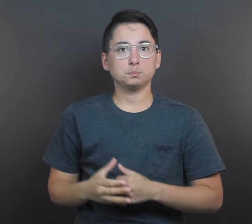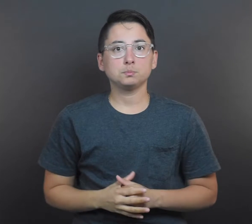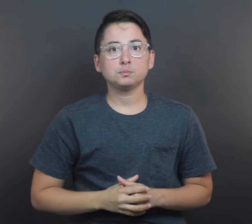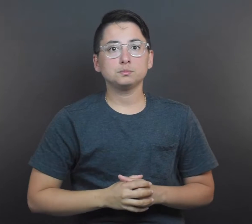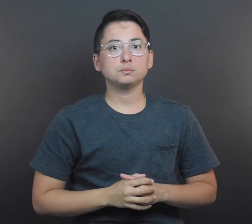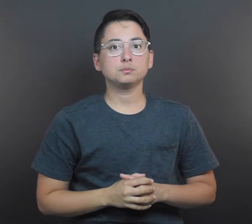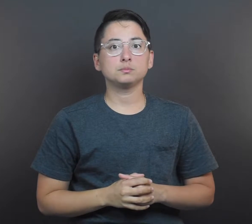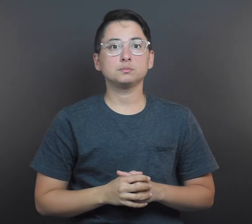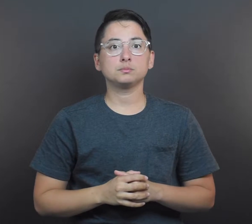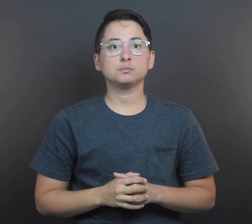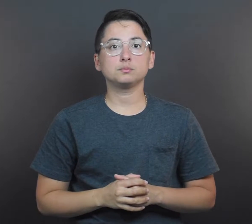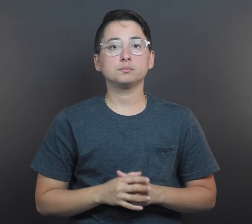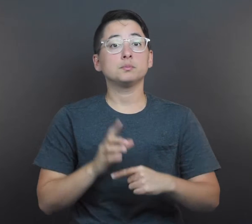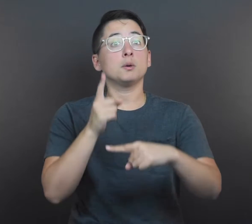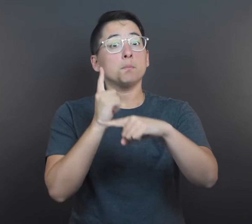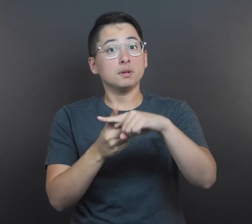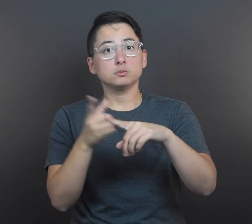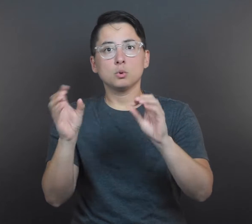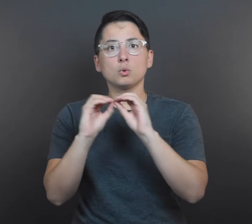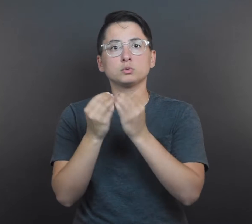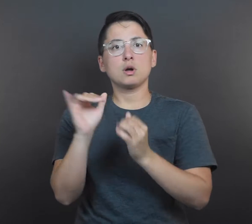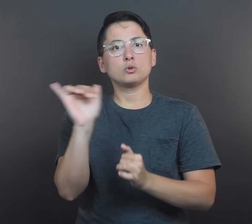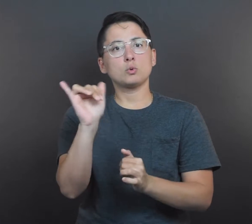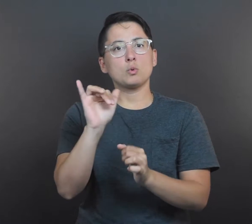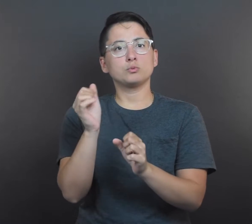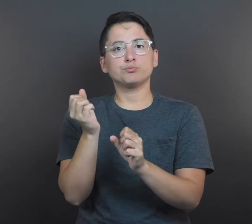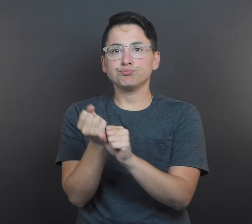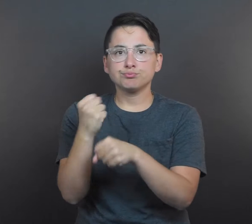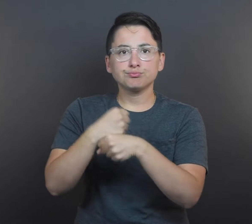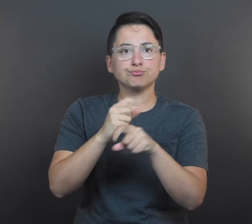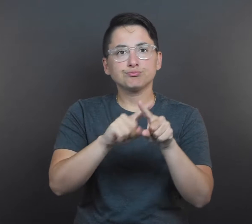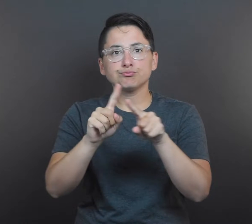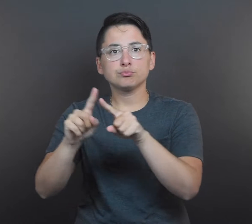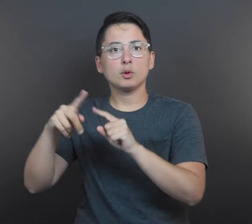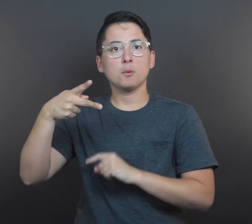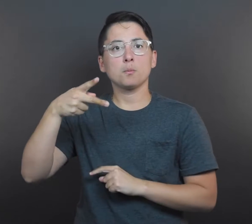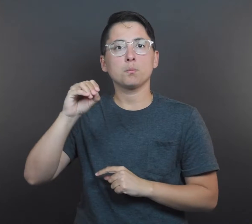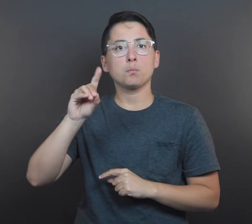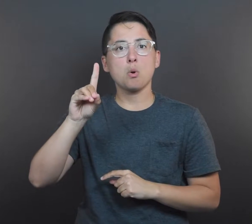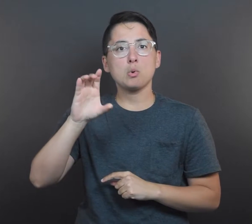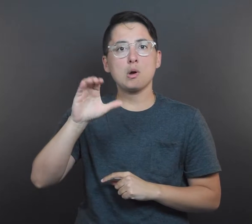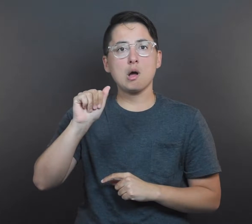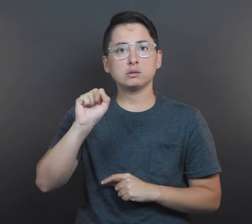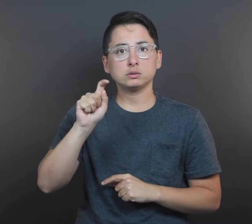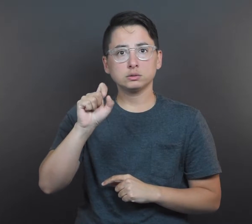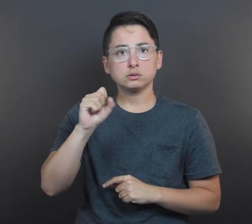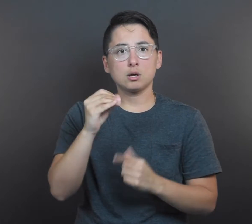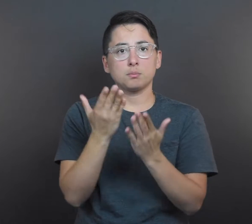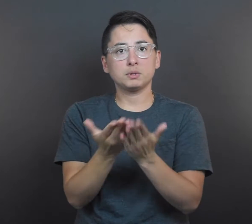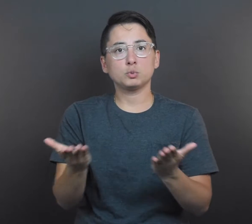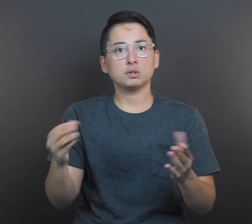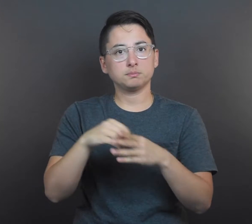Furthermore, podcasts and materials were produced in native languages to deliver COVID-19 messages,